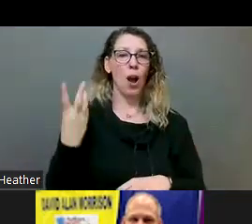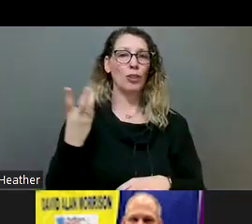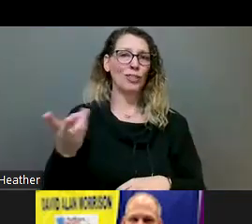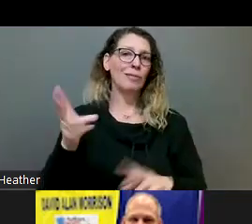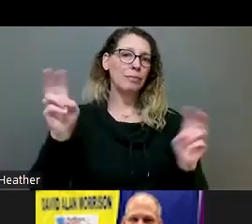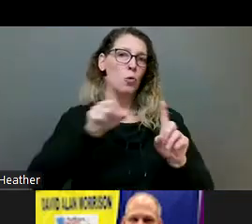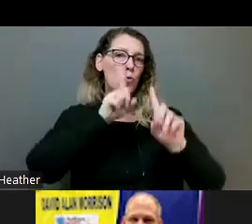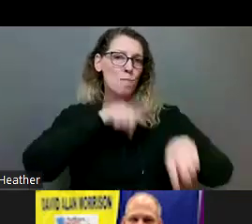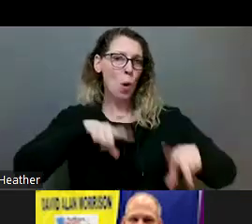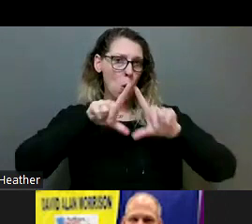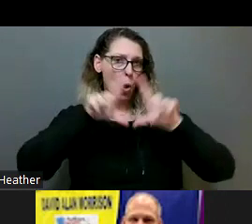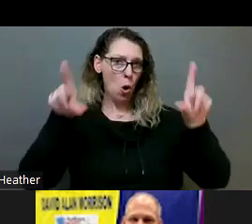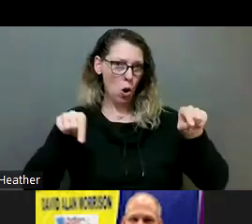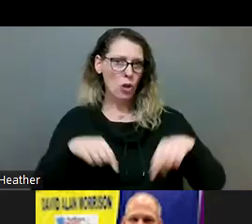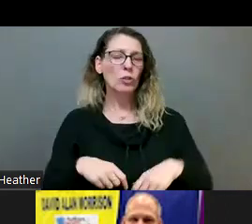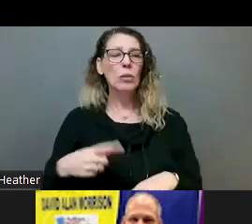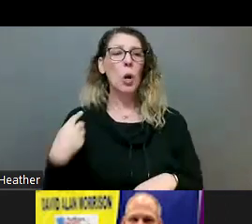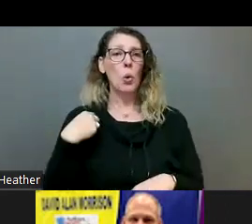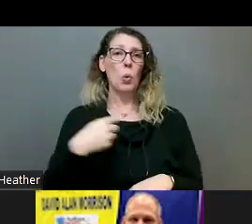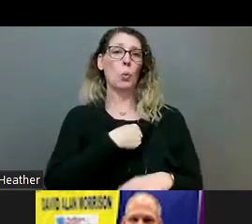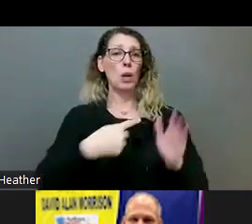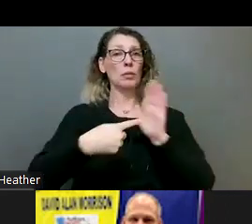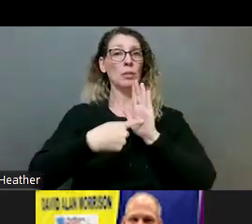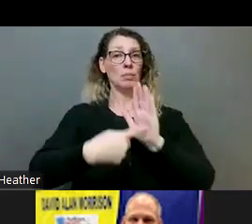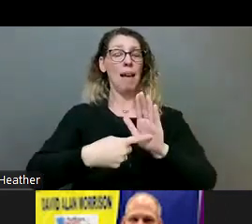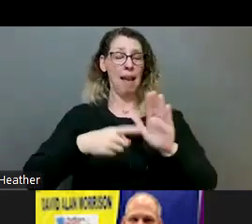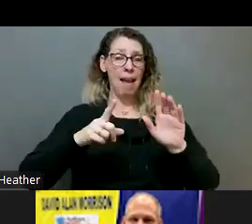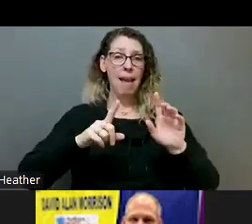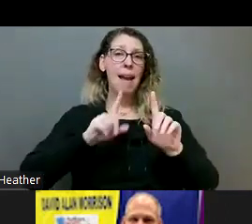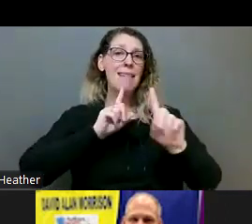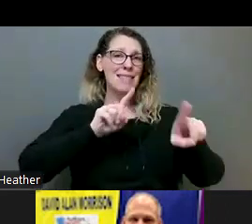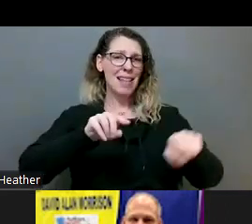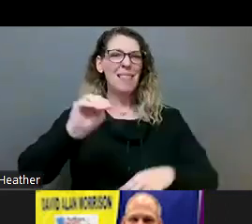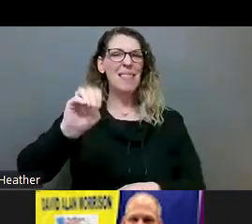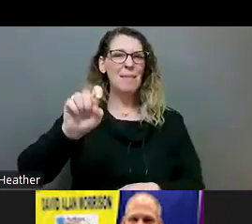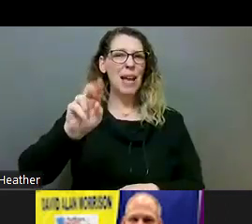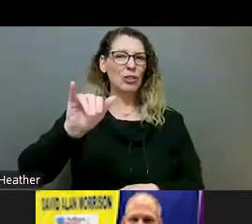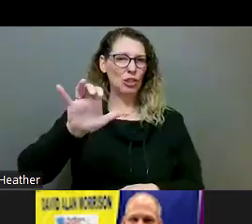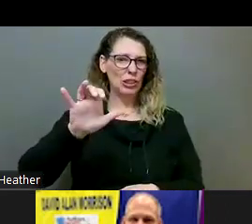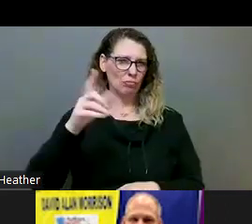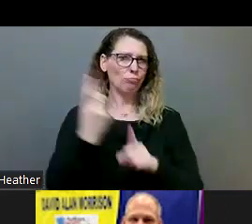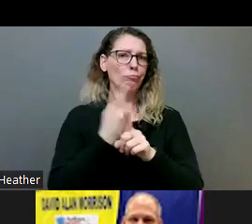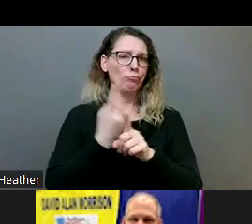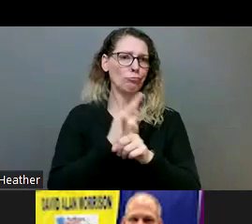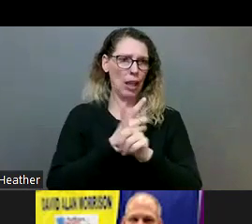where we display attendance data through the metric regular attendance. So in the school